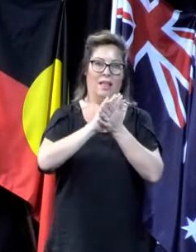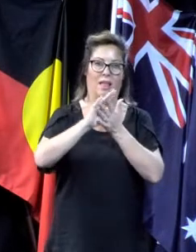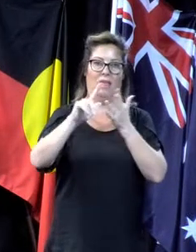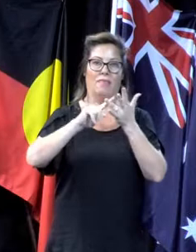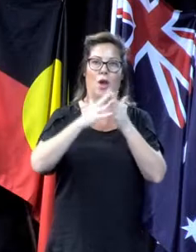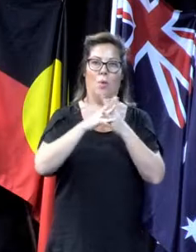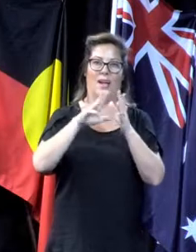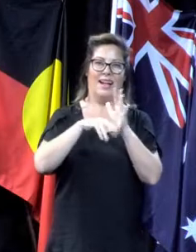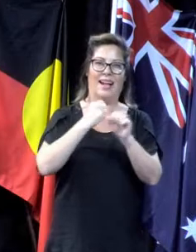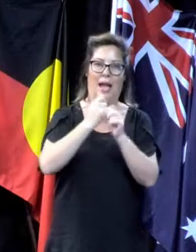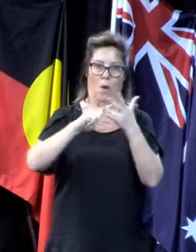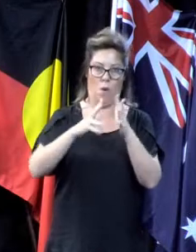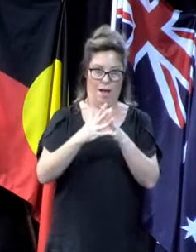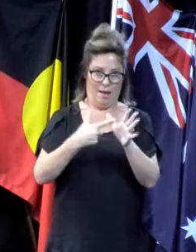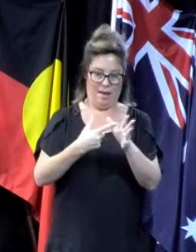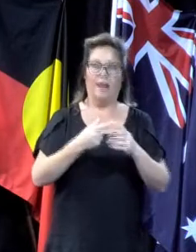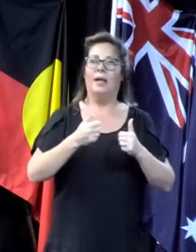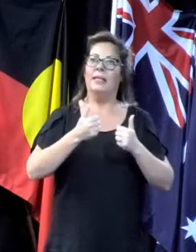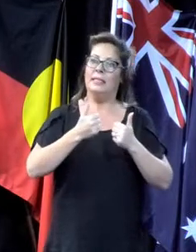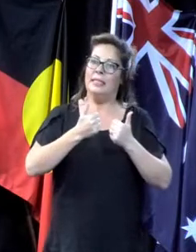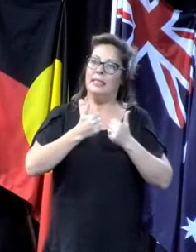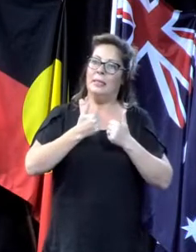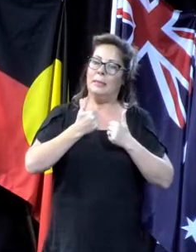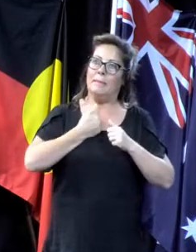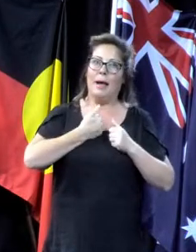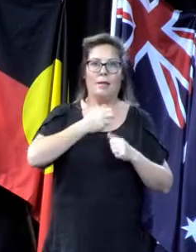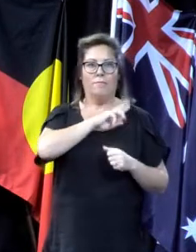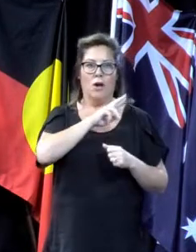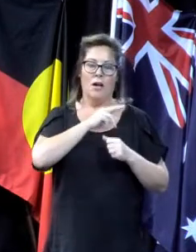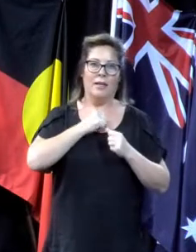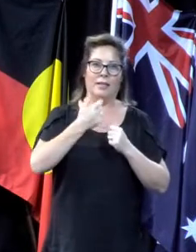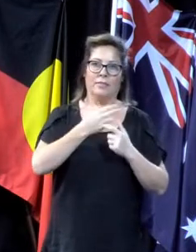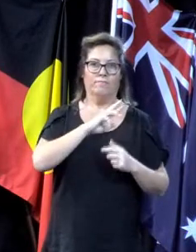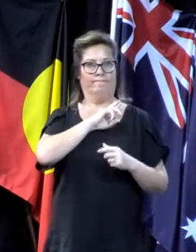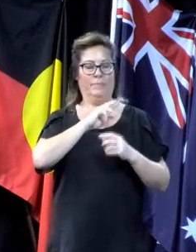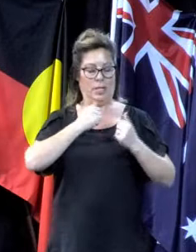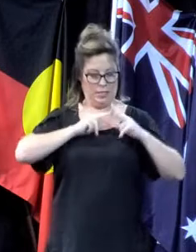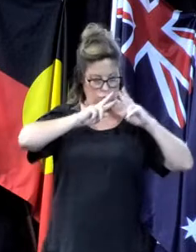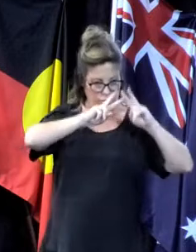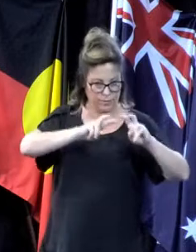of that work is 'cause we spend a considerable amount of time analyzing our data and understanding